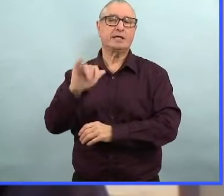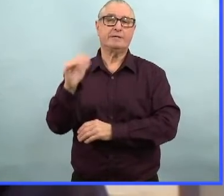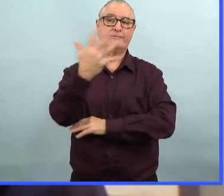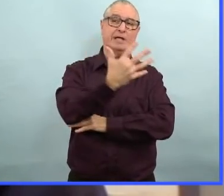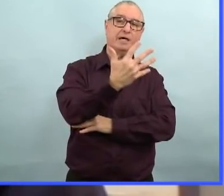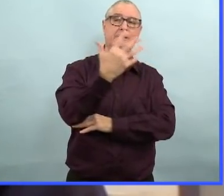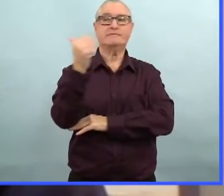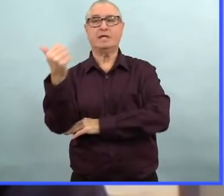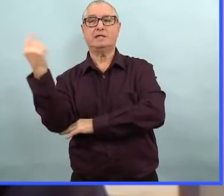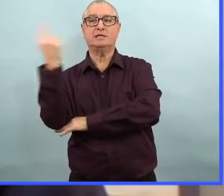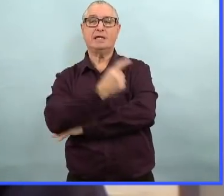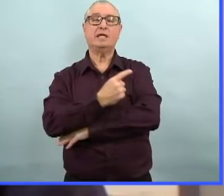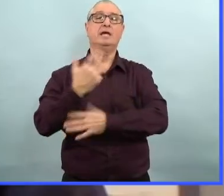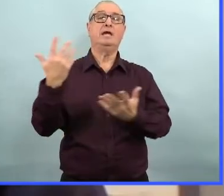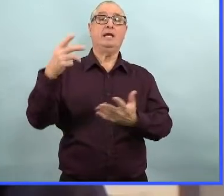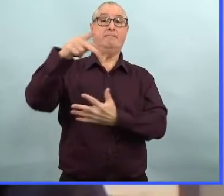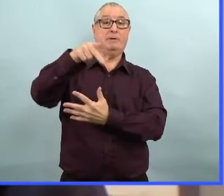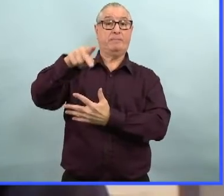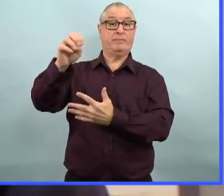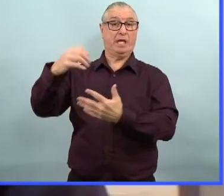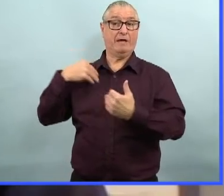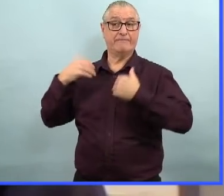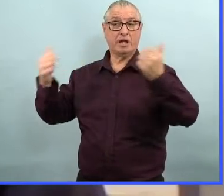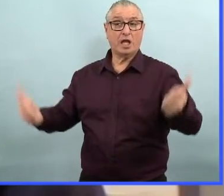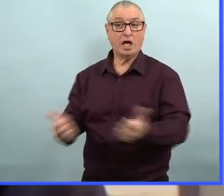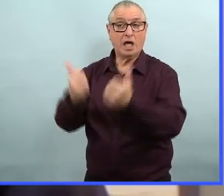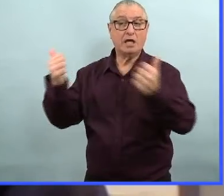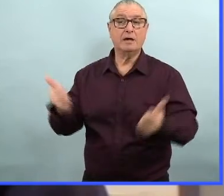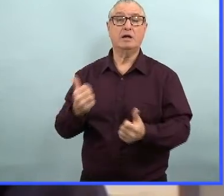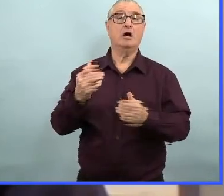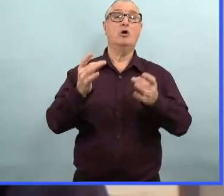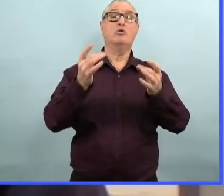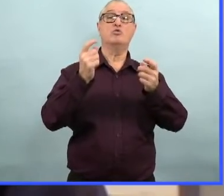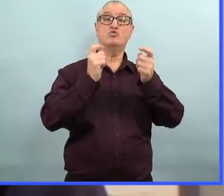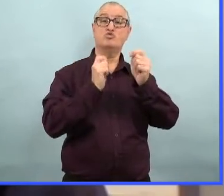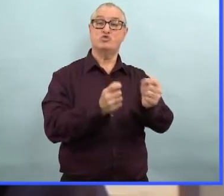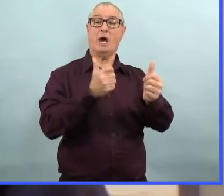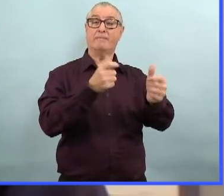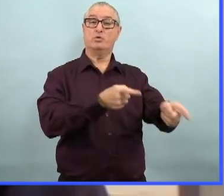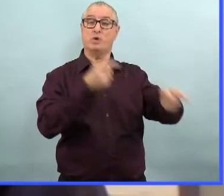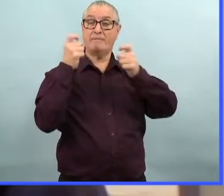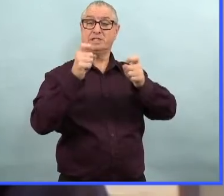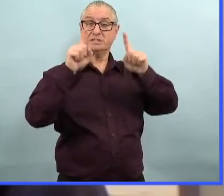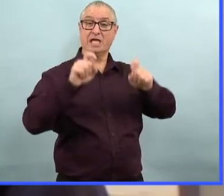frequent tests uh as well so we're we're looking at that but it's all going to depend on the